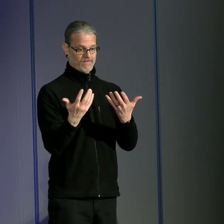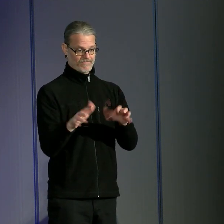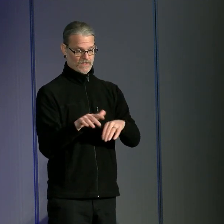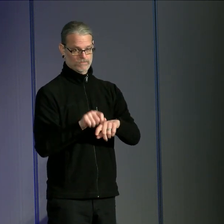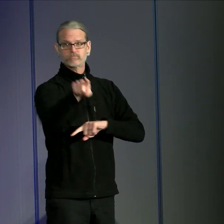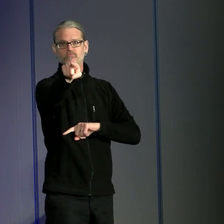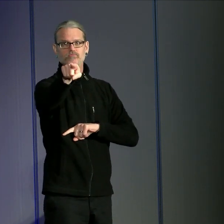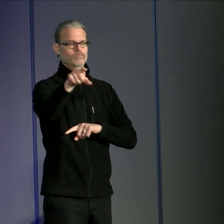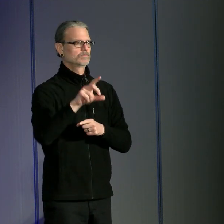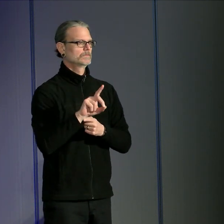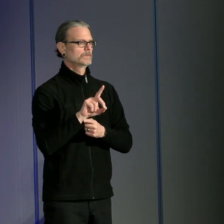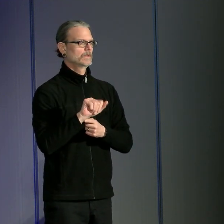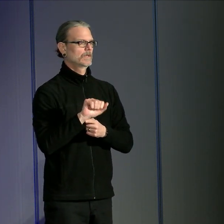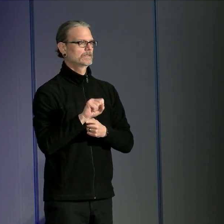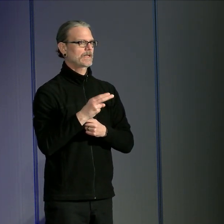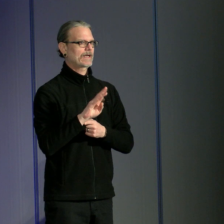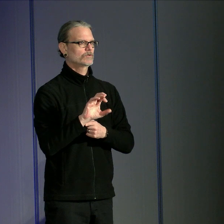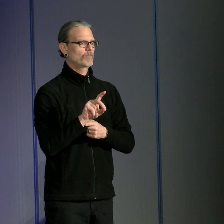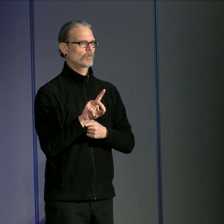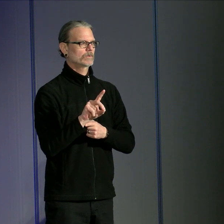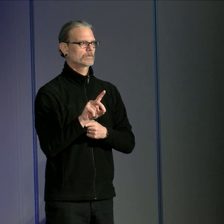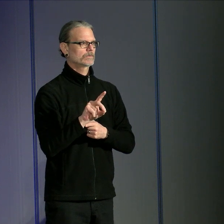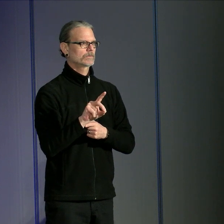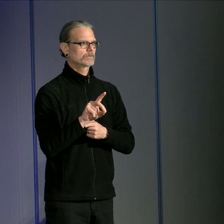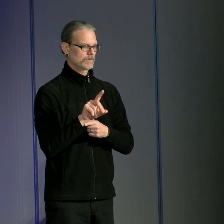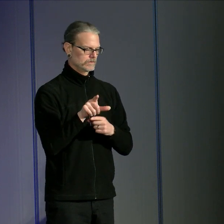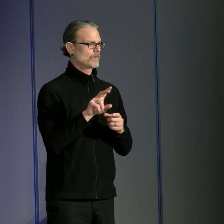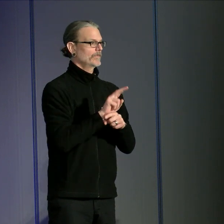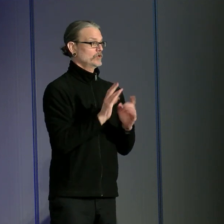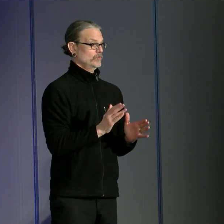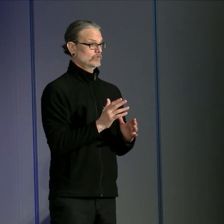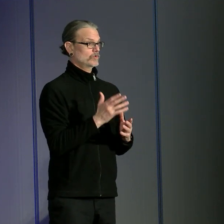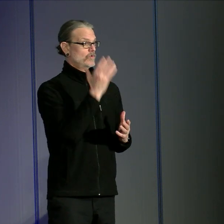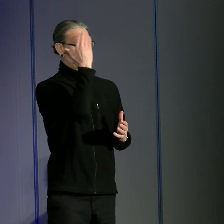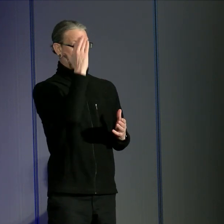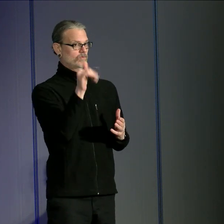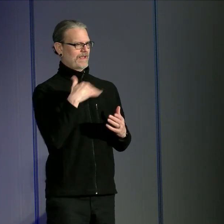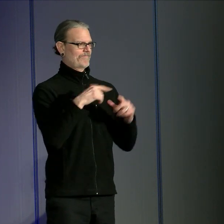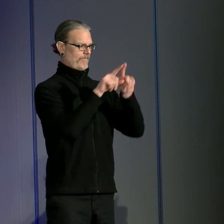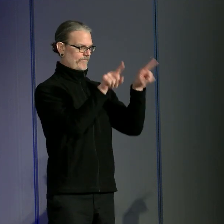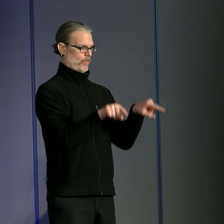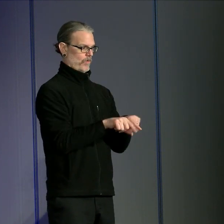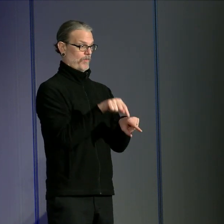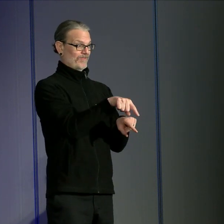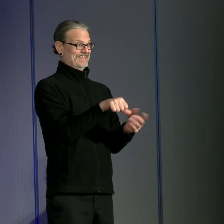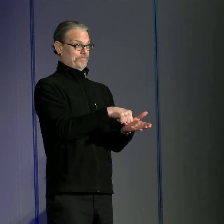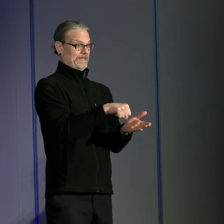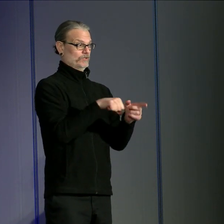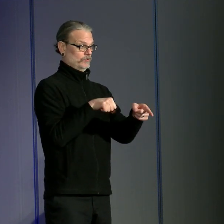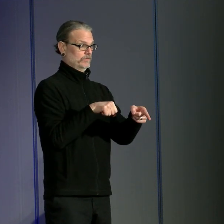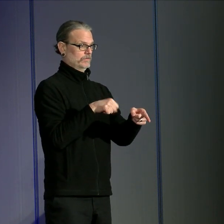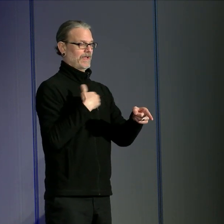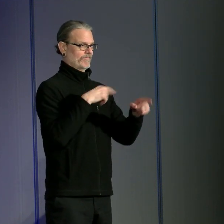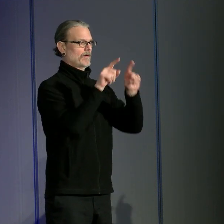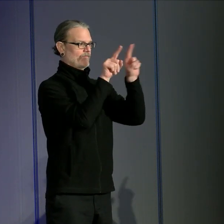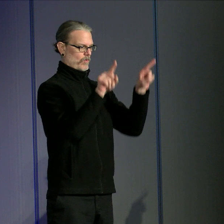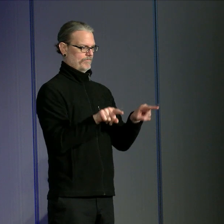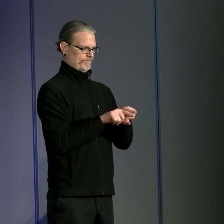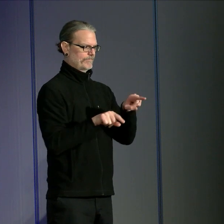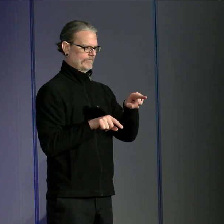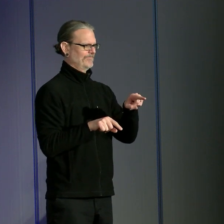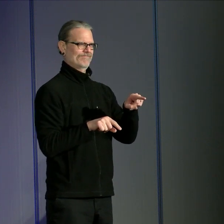So in this case, the user is pointed out there's a form on the page that is not usable.